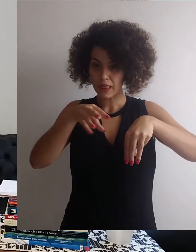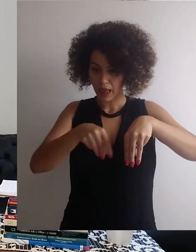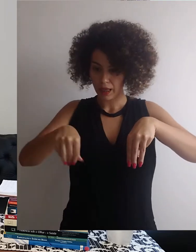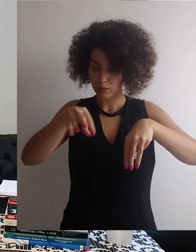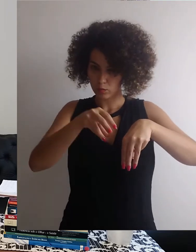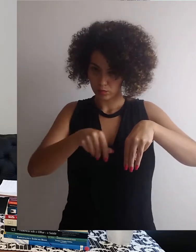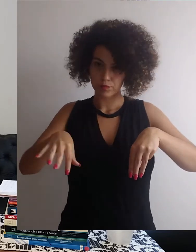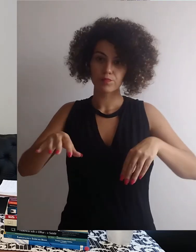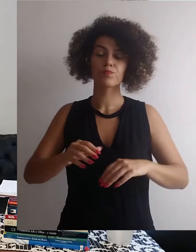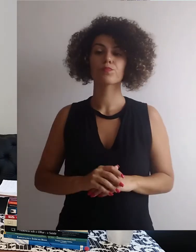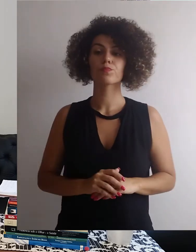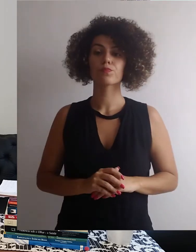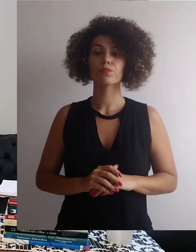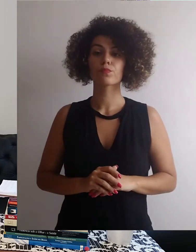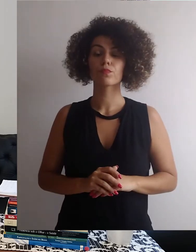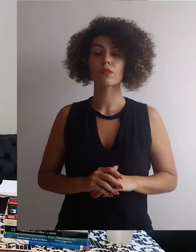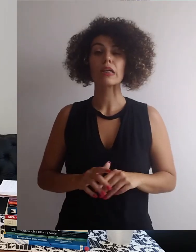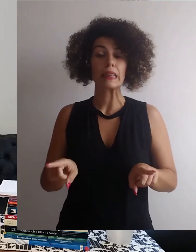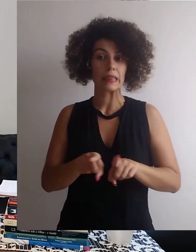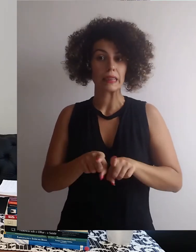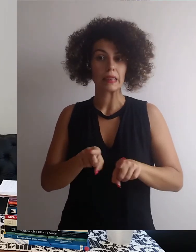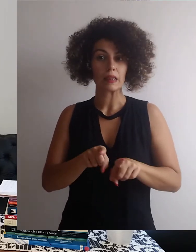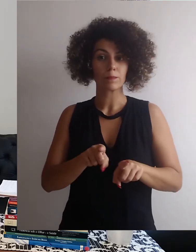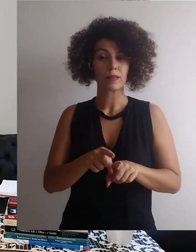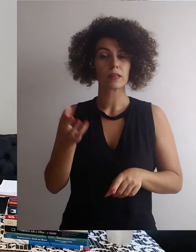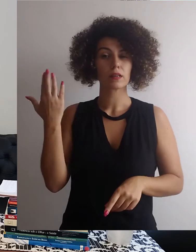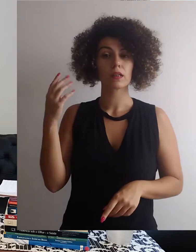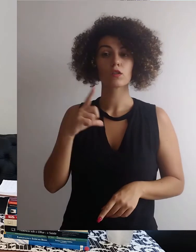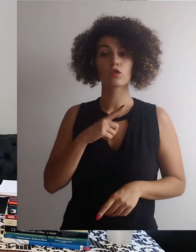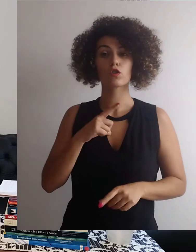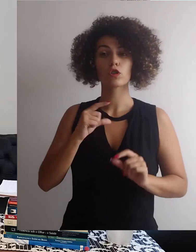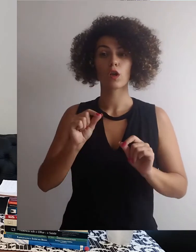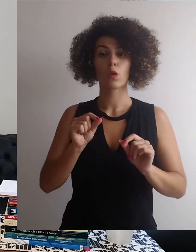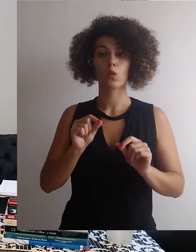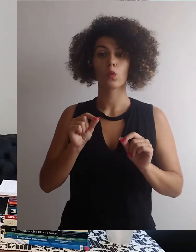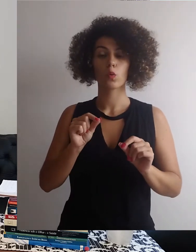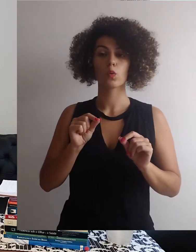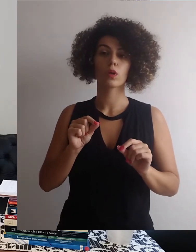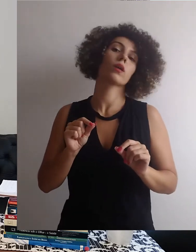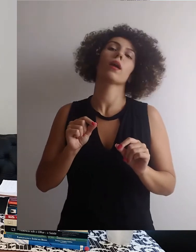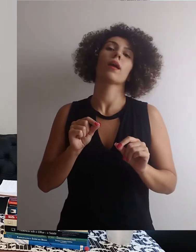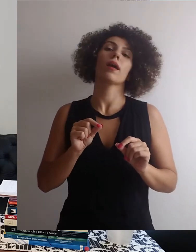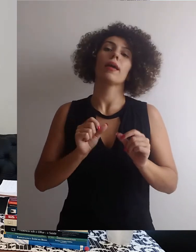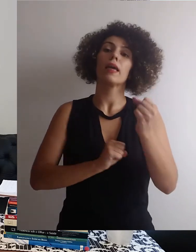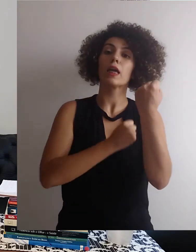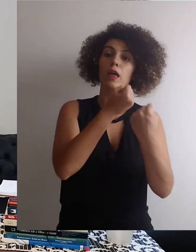and ores, in addition to fruits. In addition, what we had was an appreciation of the National industry